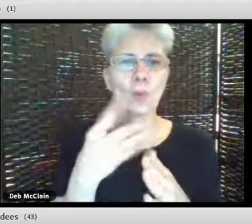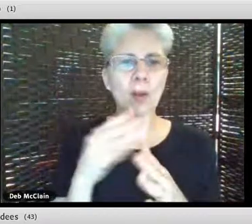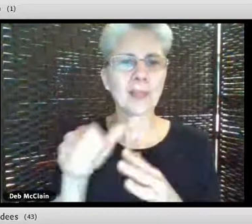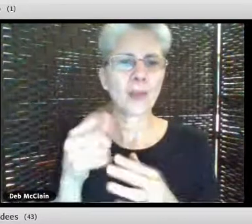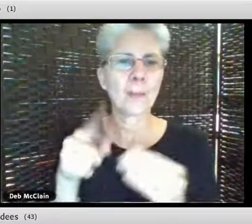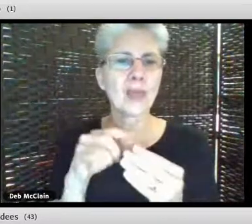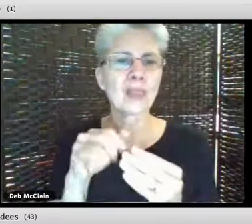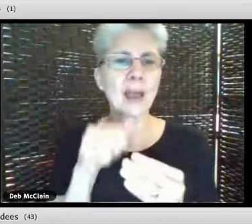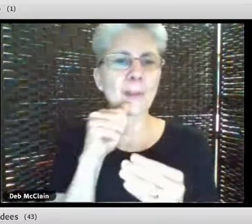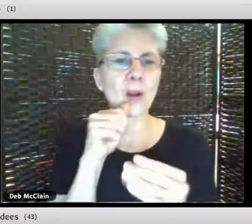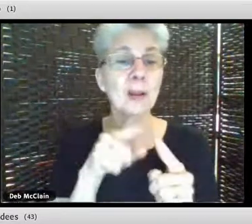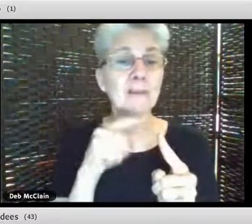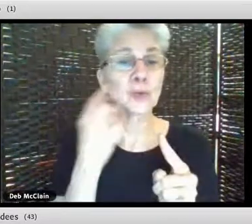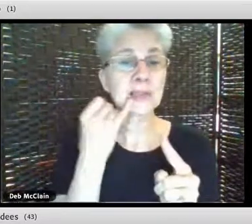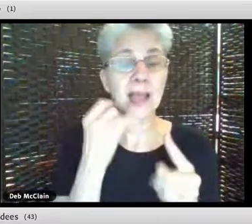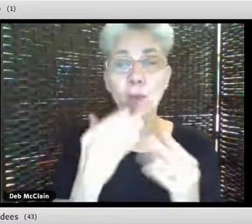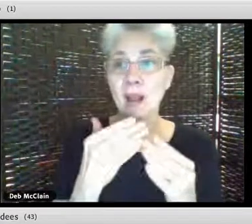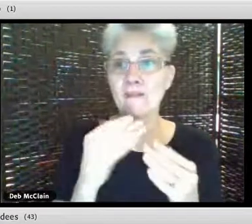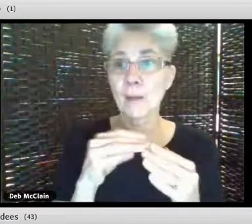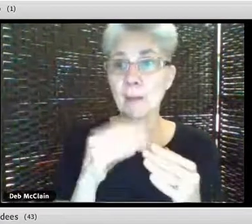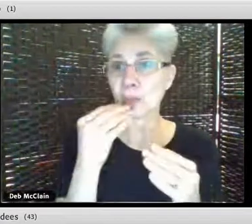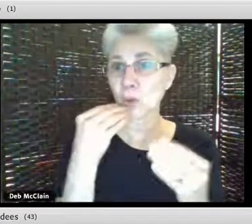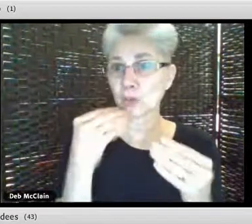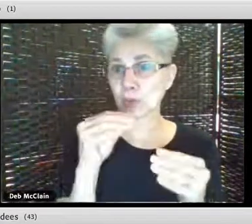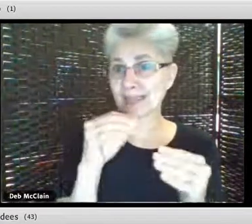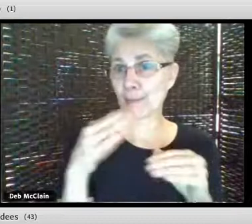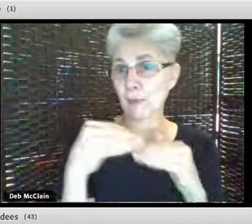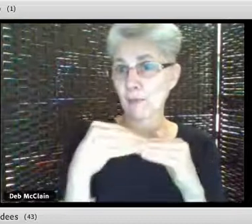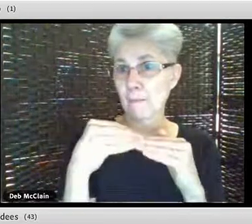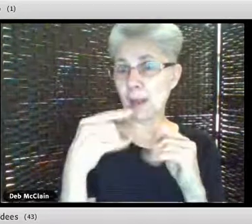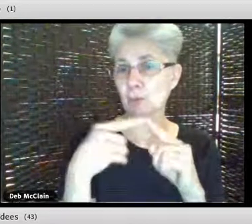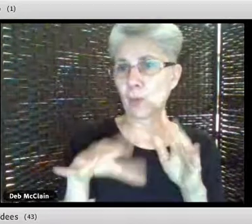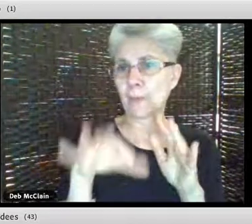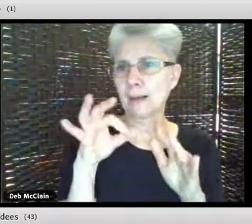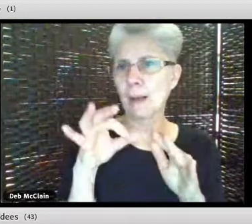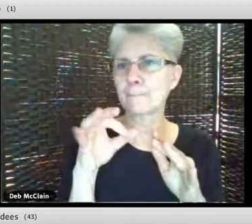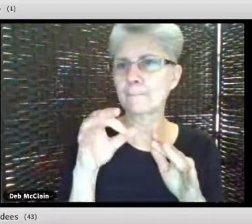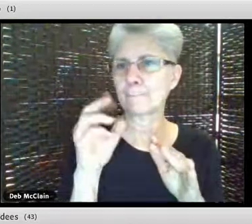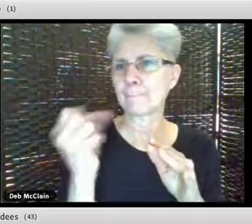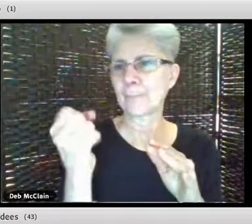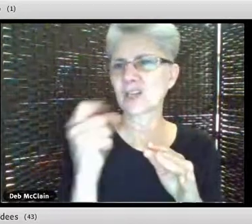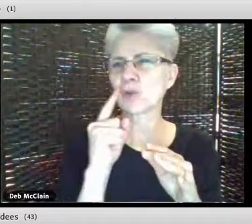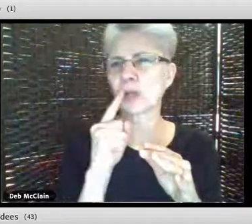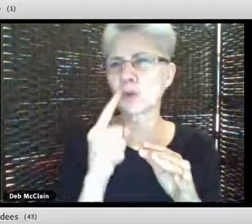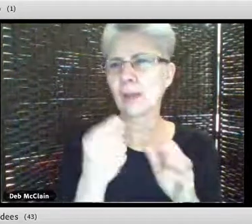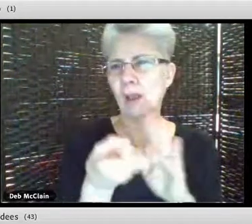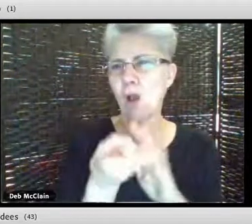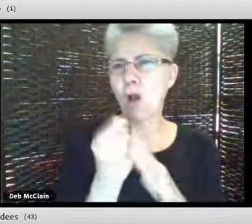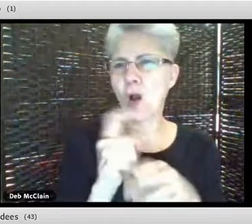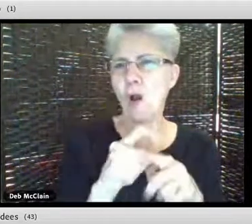turned on, and that's your own deal right there because people feel one way or the other about that, but if you say, "Whenever I'm at the grocery store,